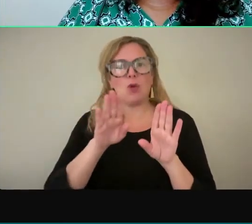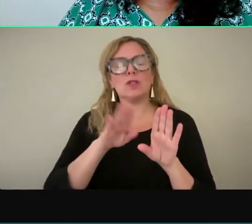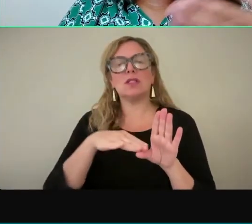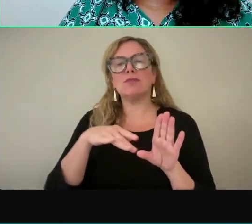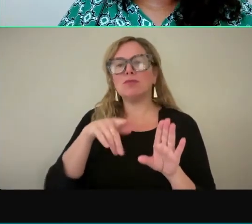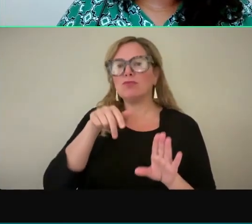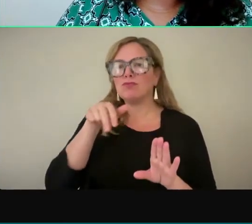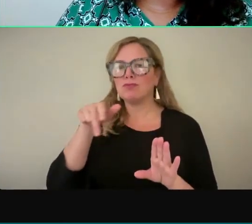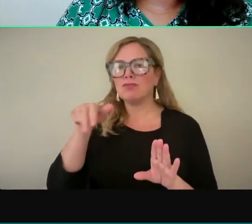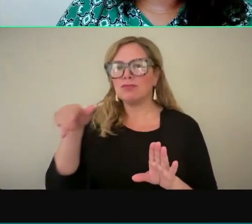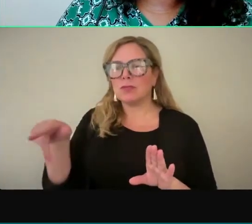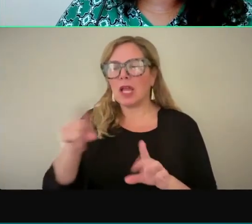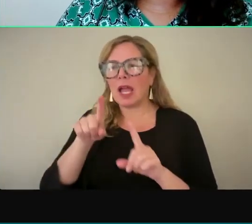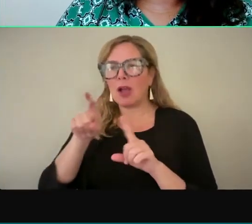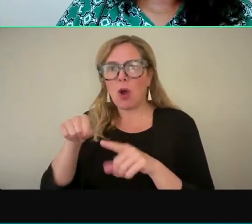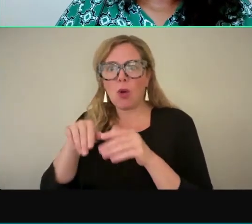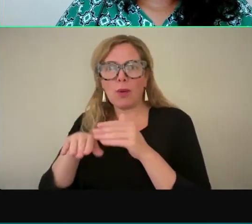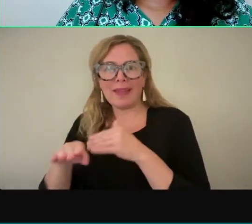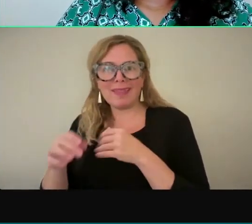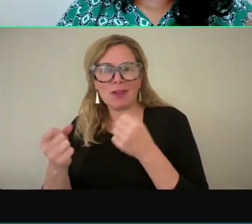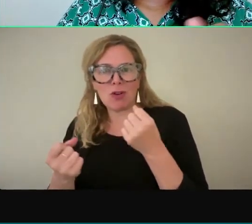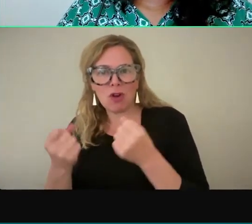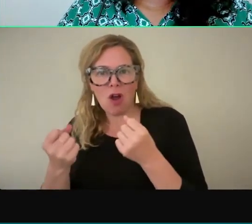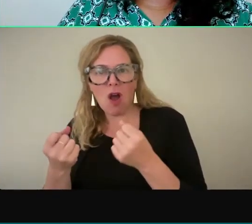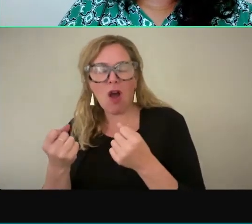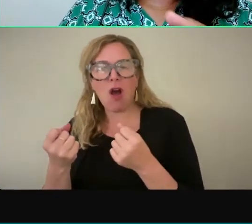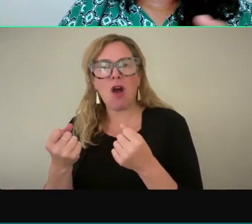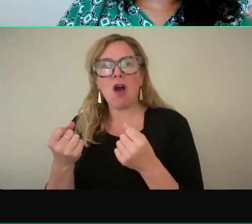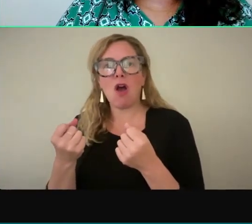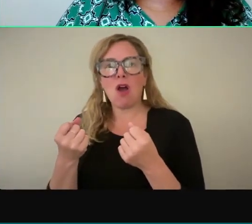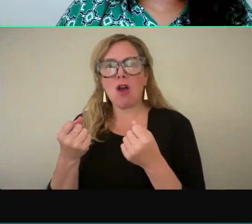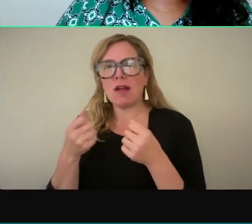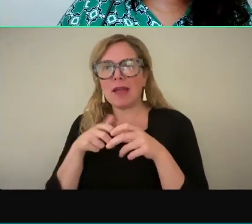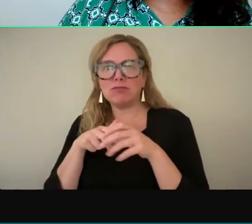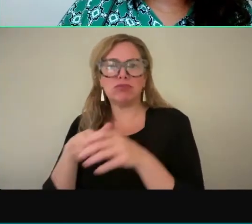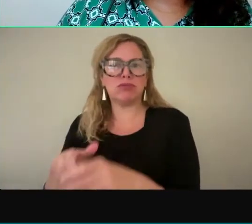And sometimes the person they were caring for might actually see that as an opportunity to leave